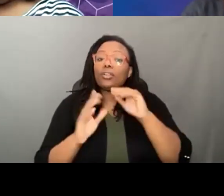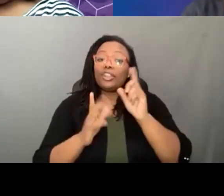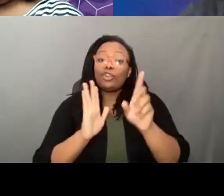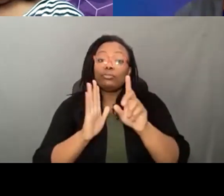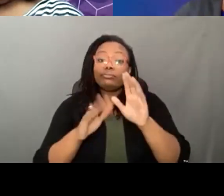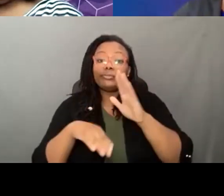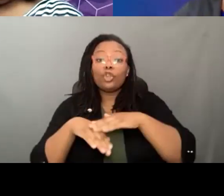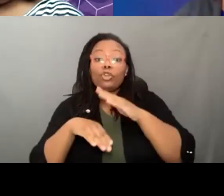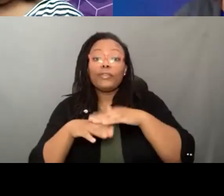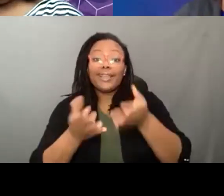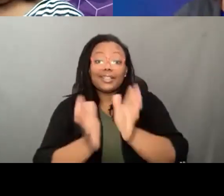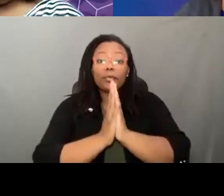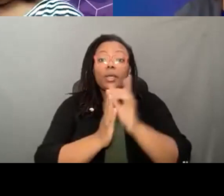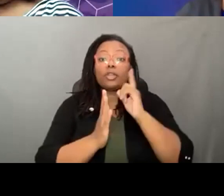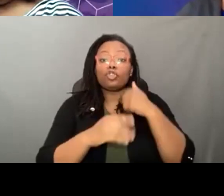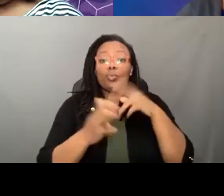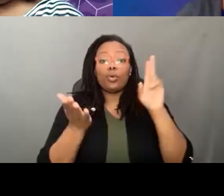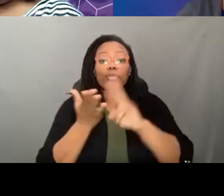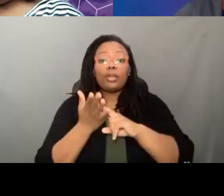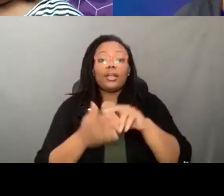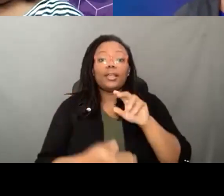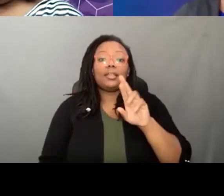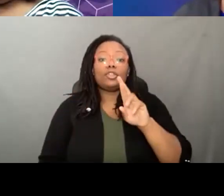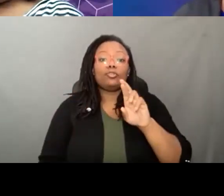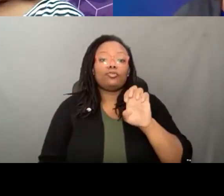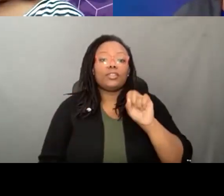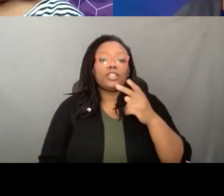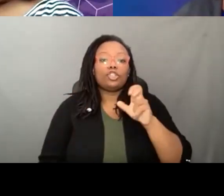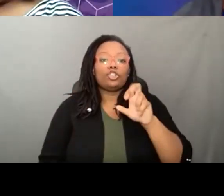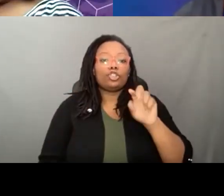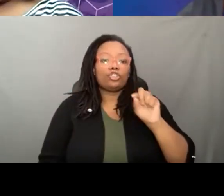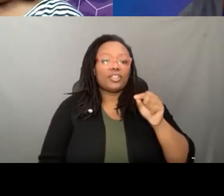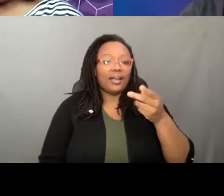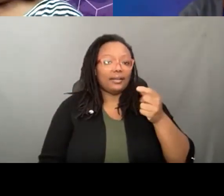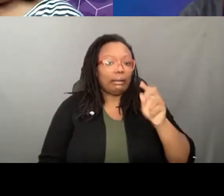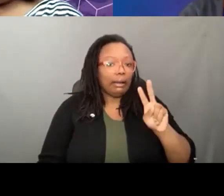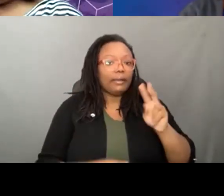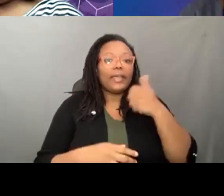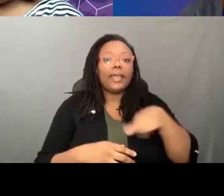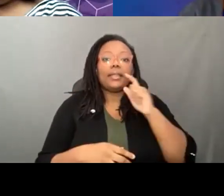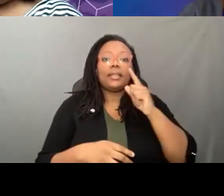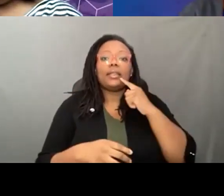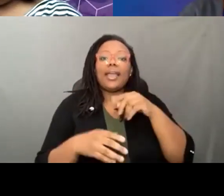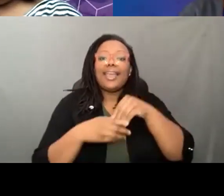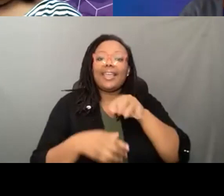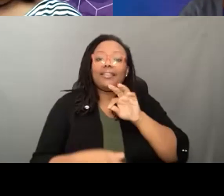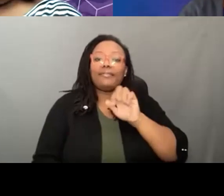and requests, you would actually log in to Research.gov. And for any of the ones that are still in FastLane, it kind of redirects you